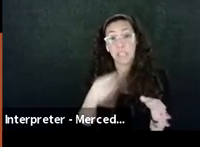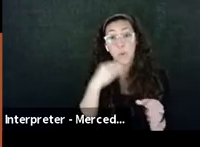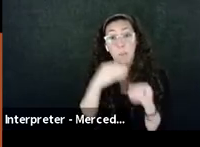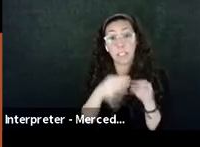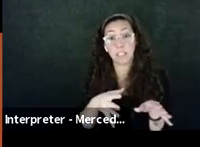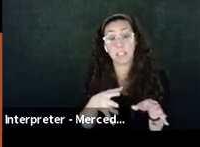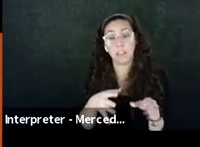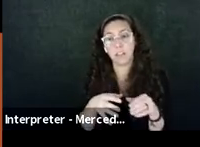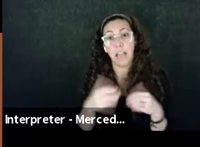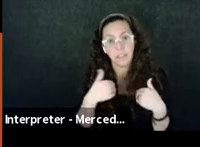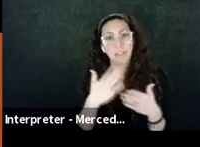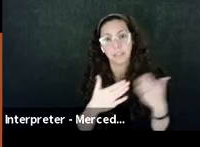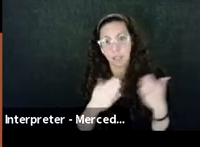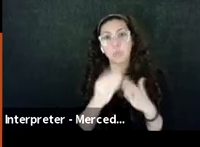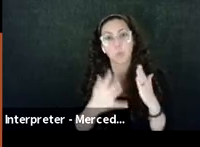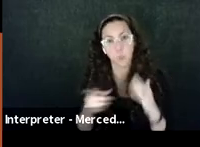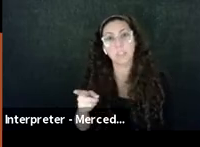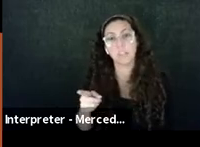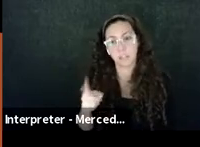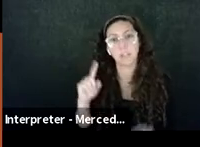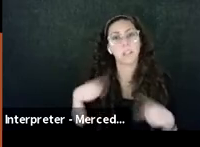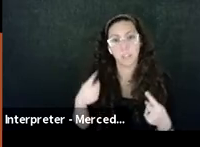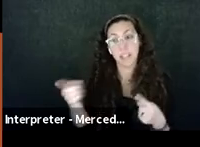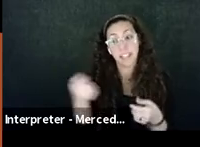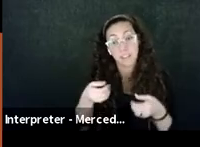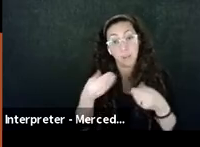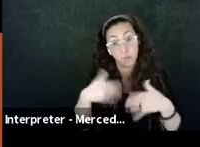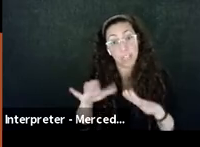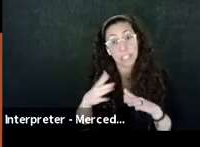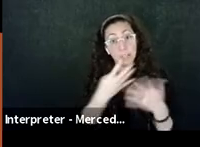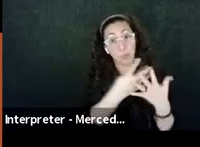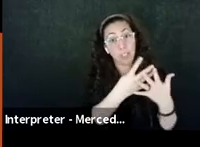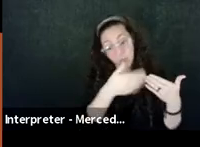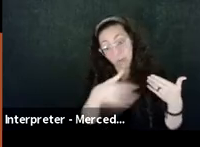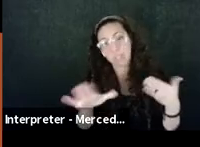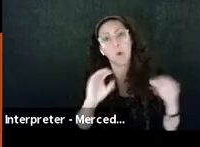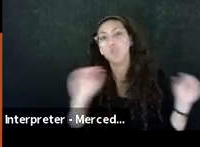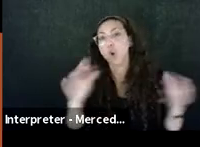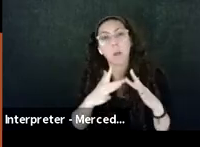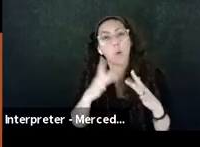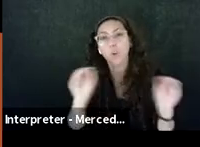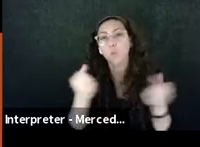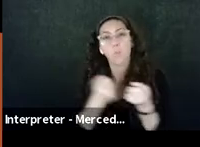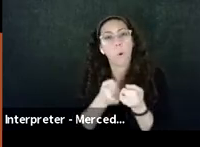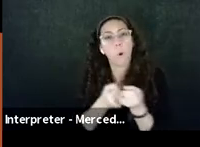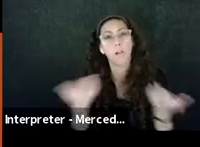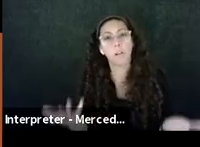Natalie Chavez: Have her students, how have been released from prison with no network of support and attend FCC is a homeless student